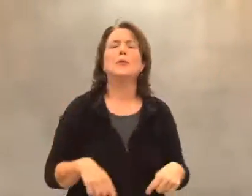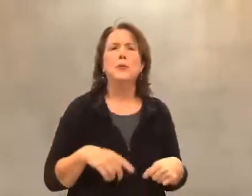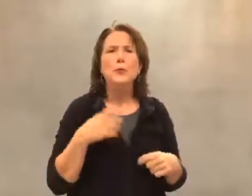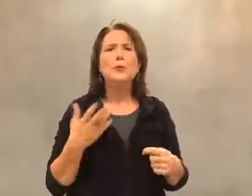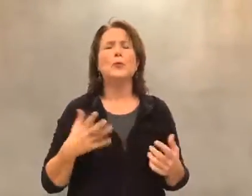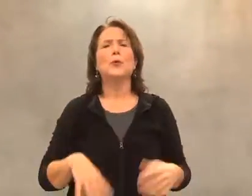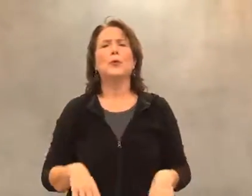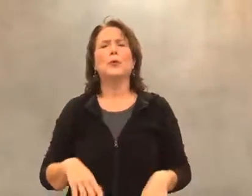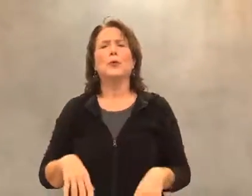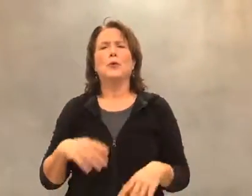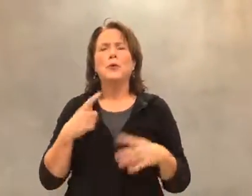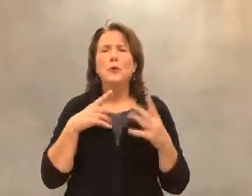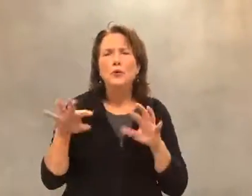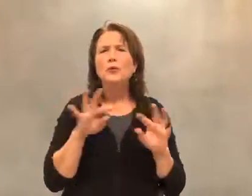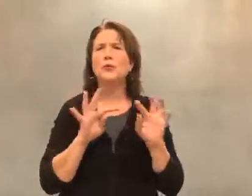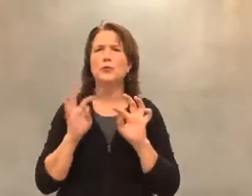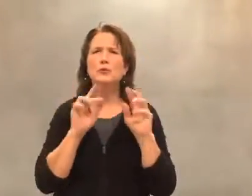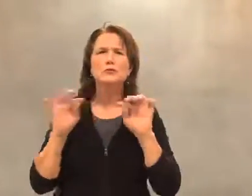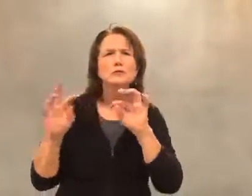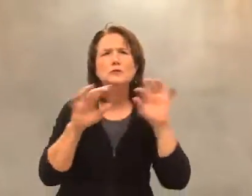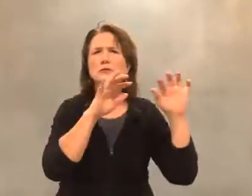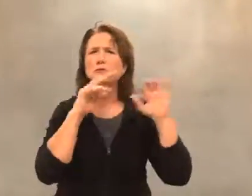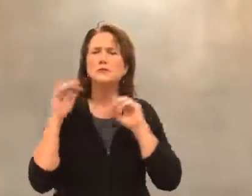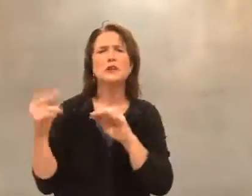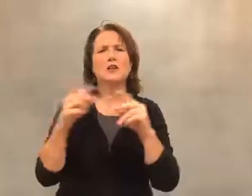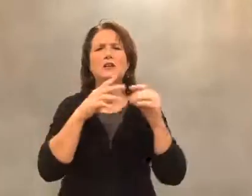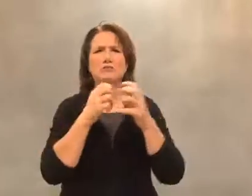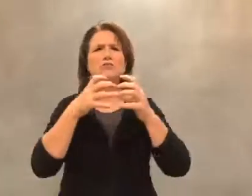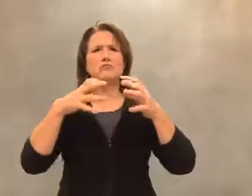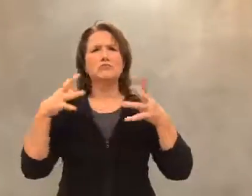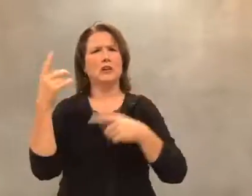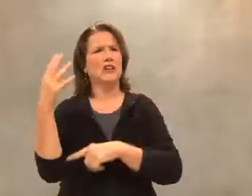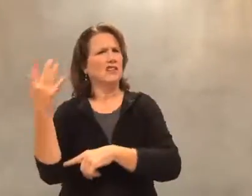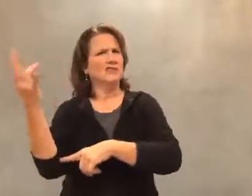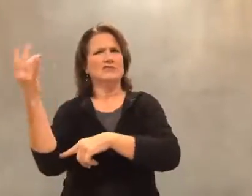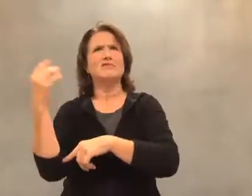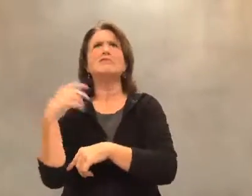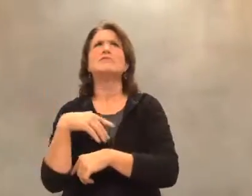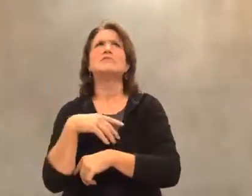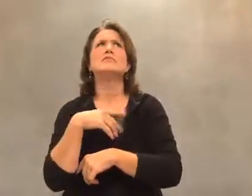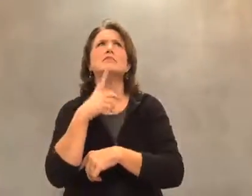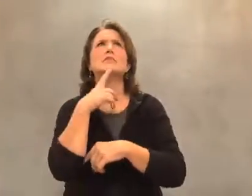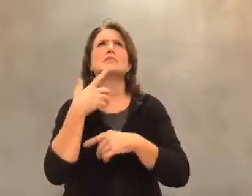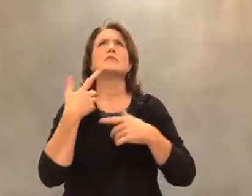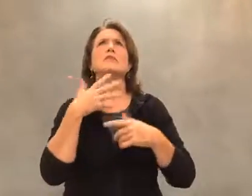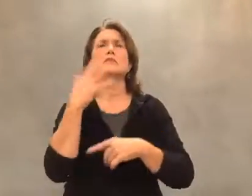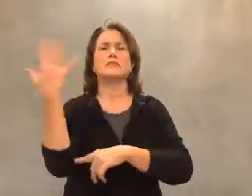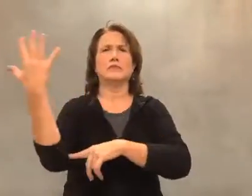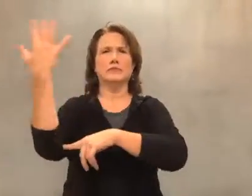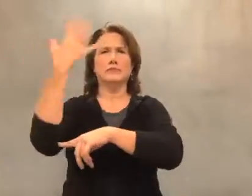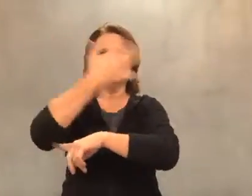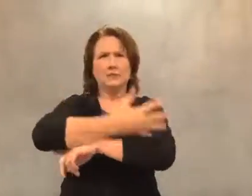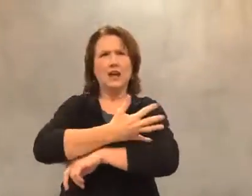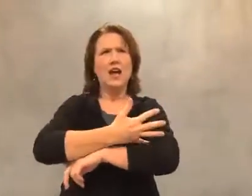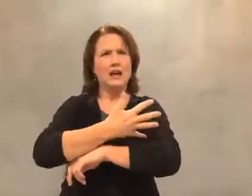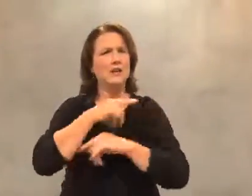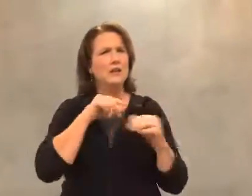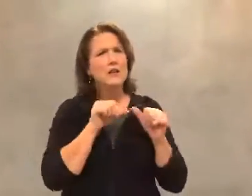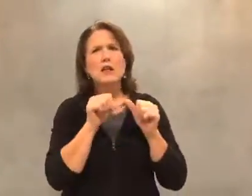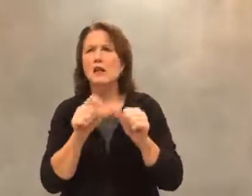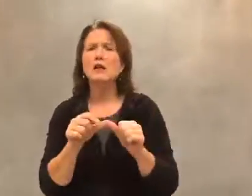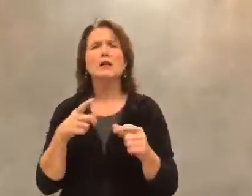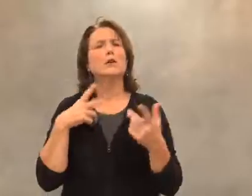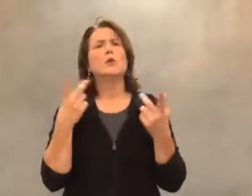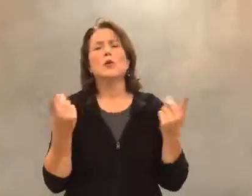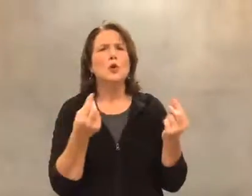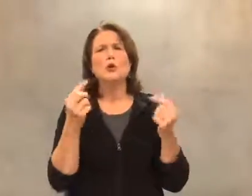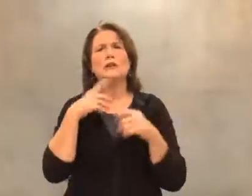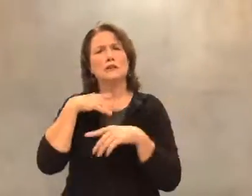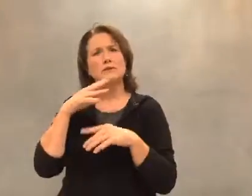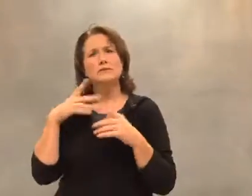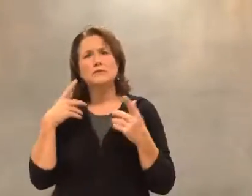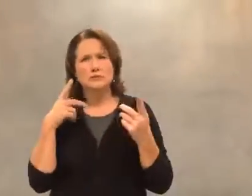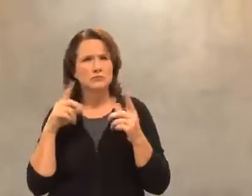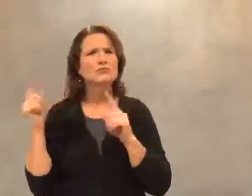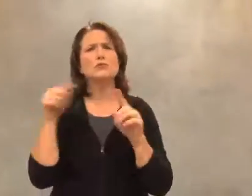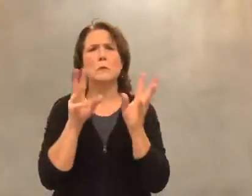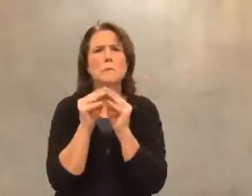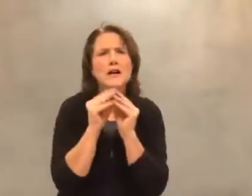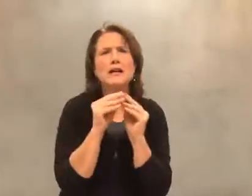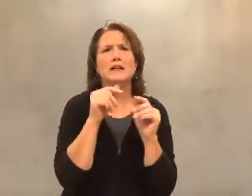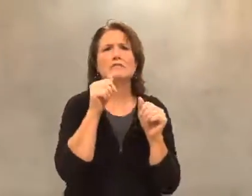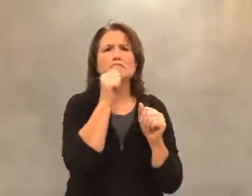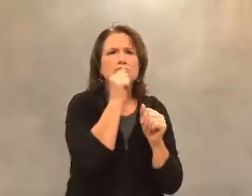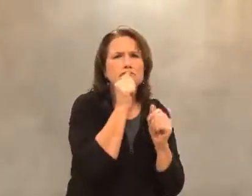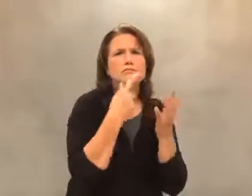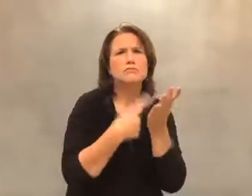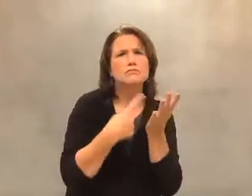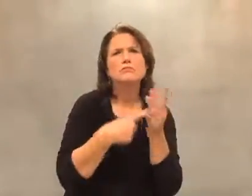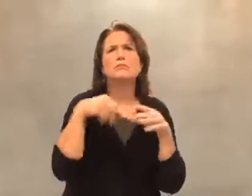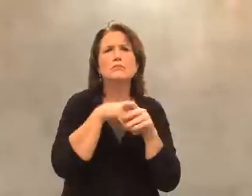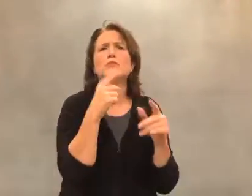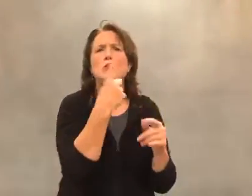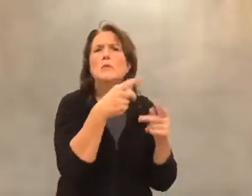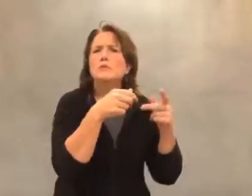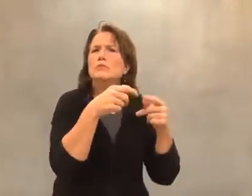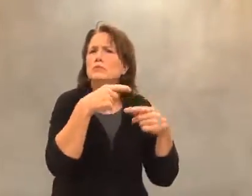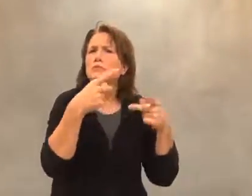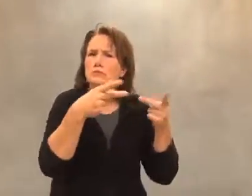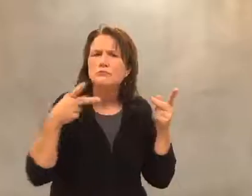The protest went on and grew over 5 days.